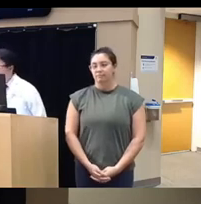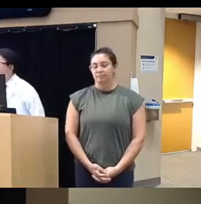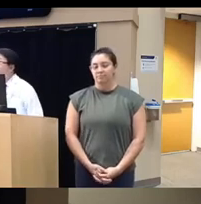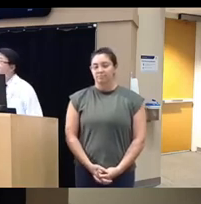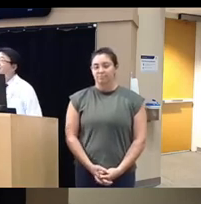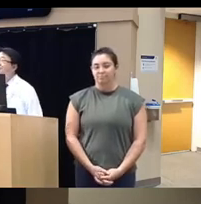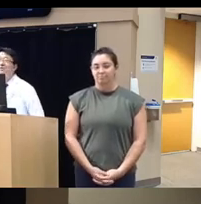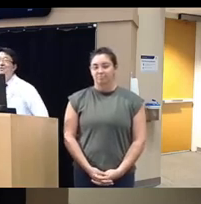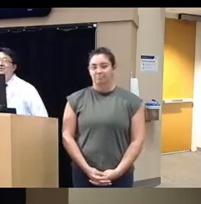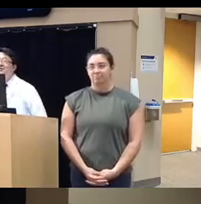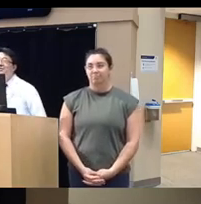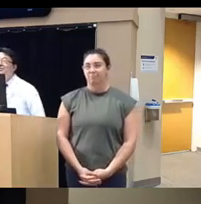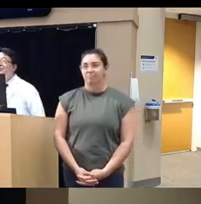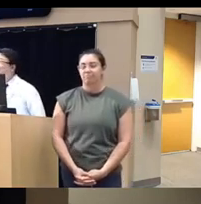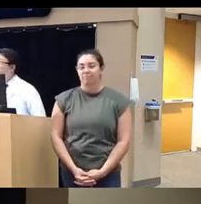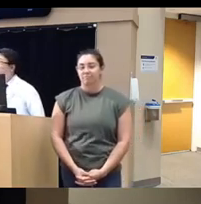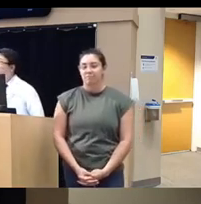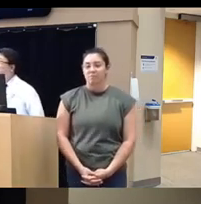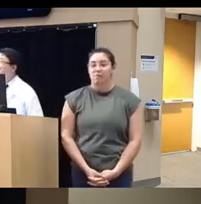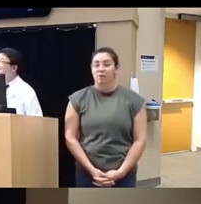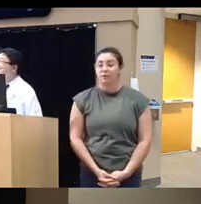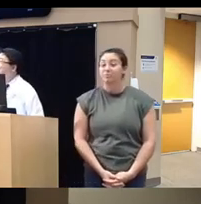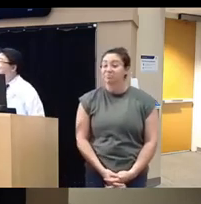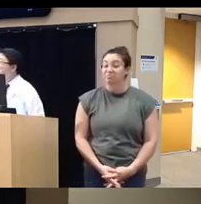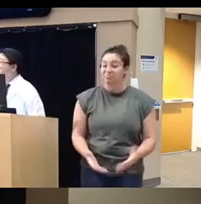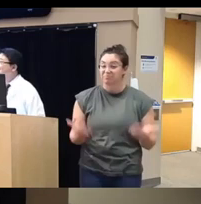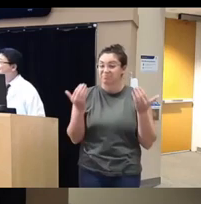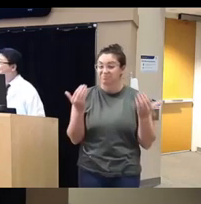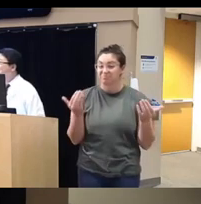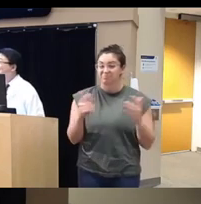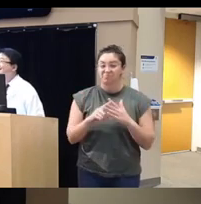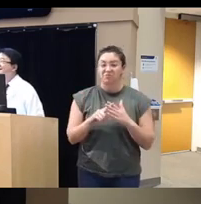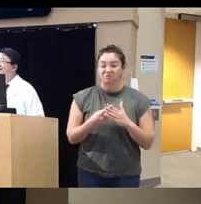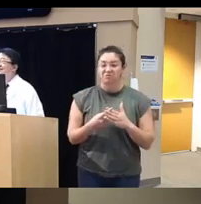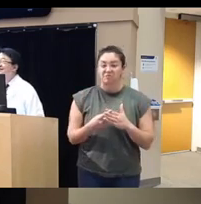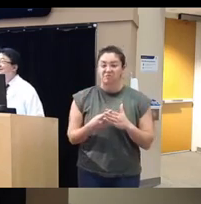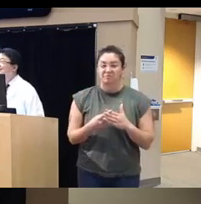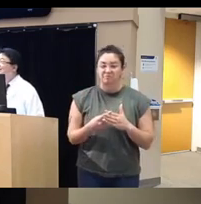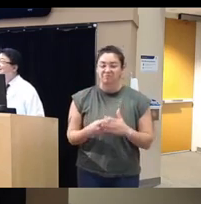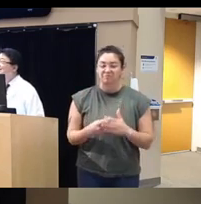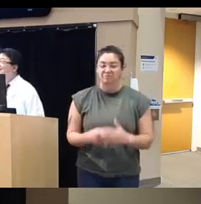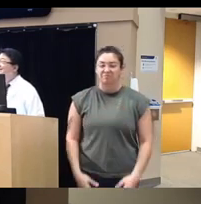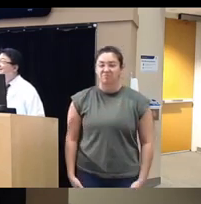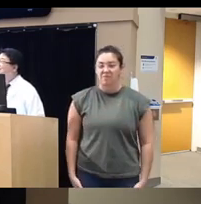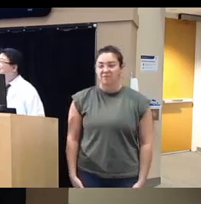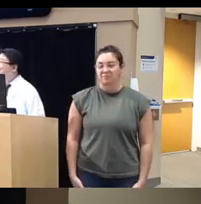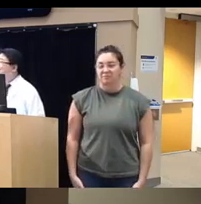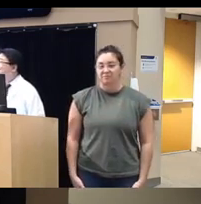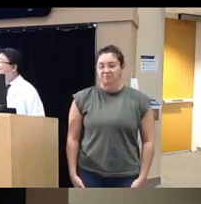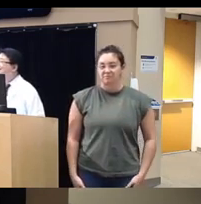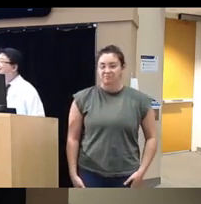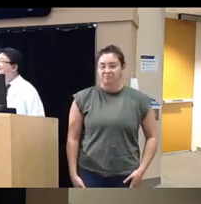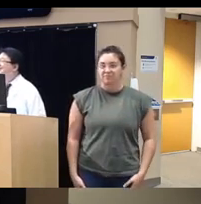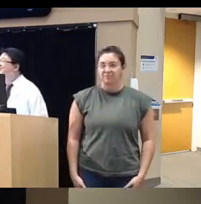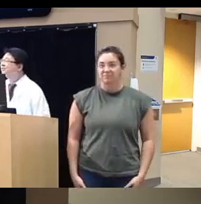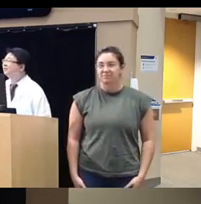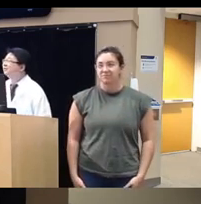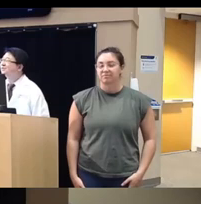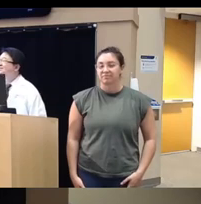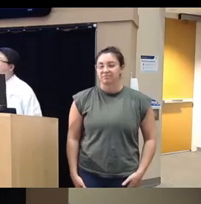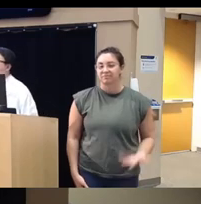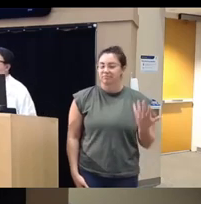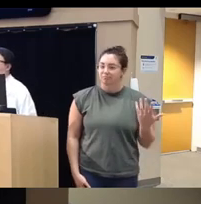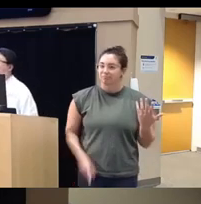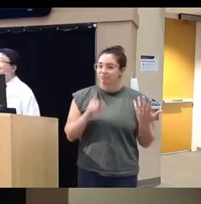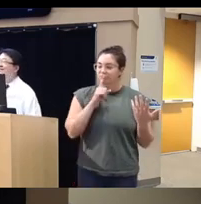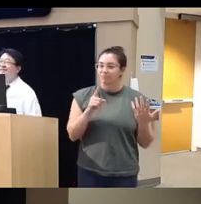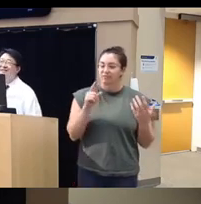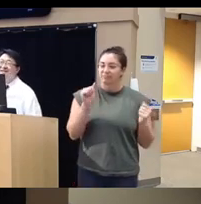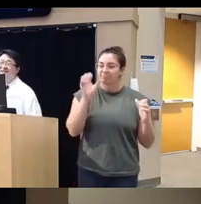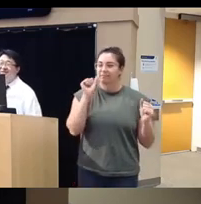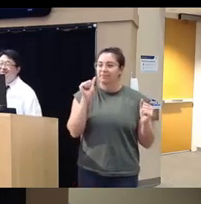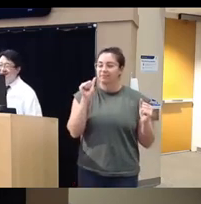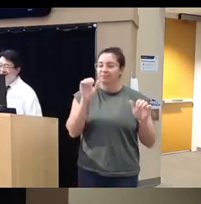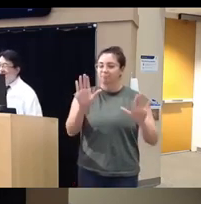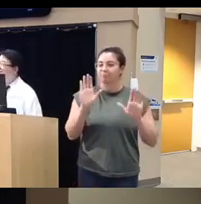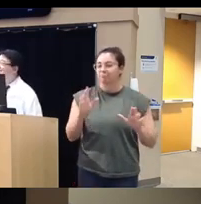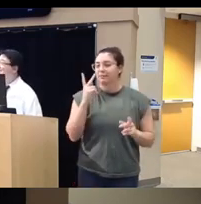so we should probably get started uh you know it's really wonderful to see you know larger